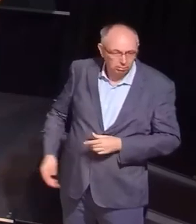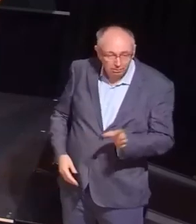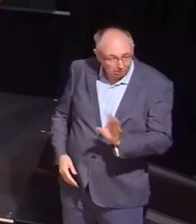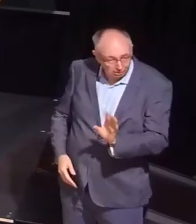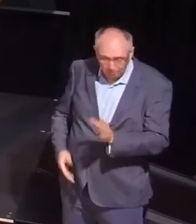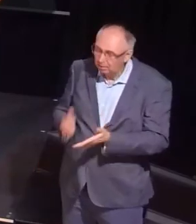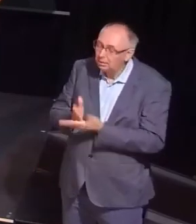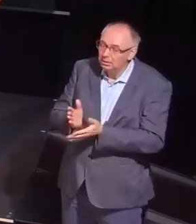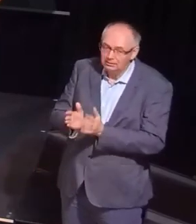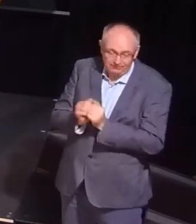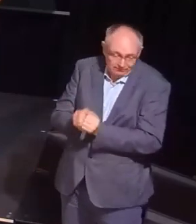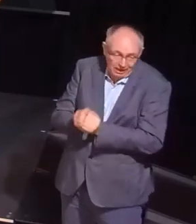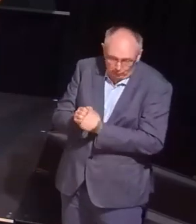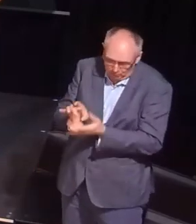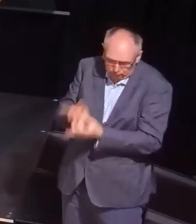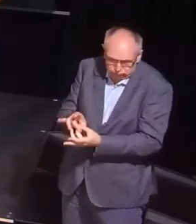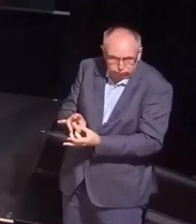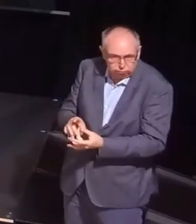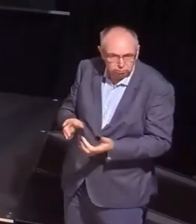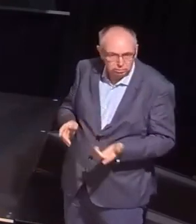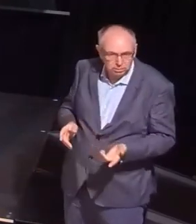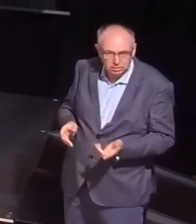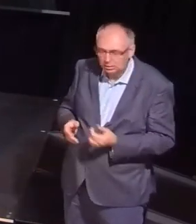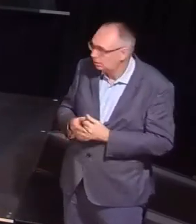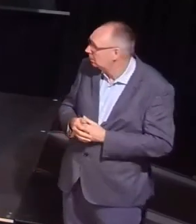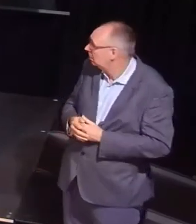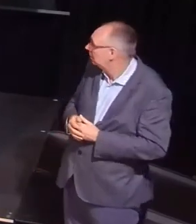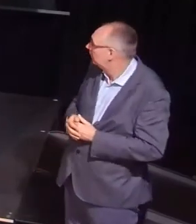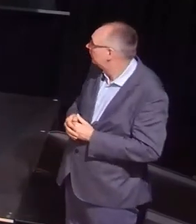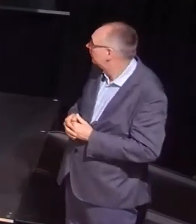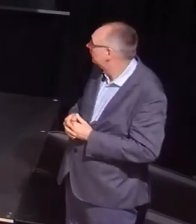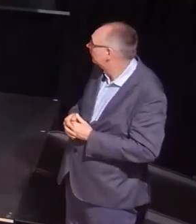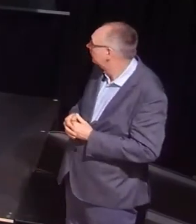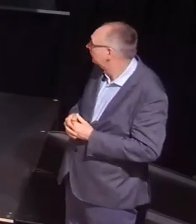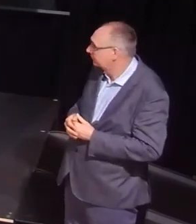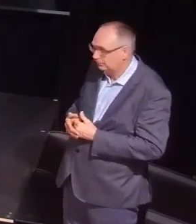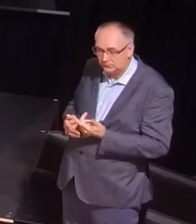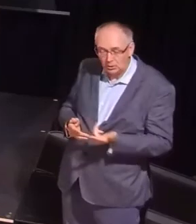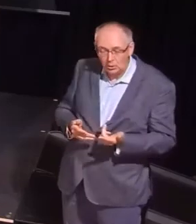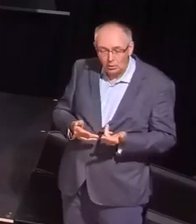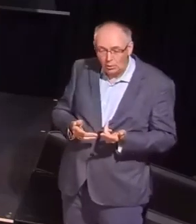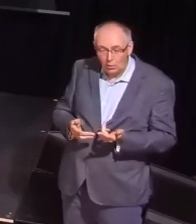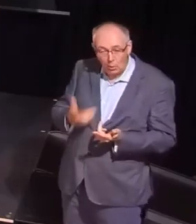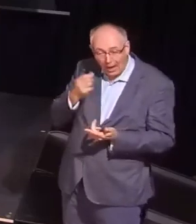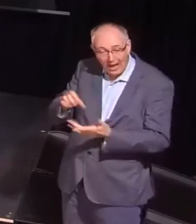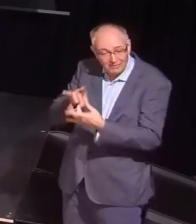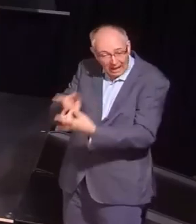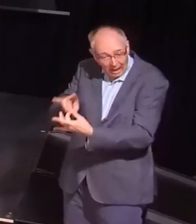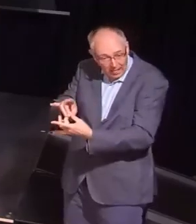Once you've built your allies, make sure you set them up for success. Give them the tools and resources they need.